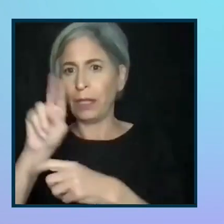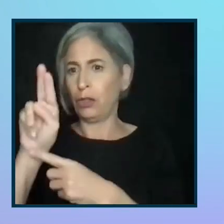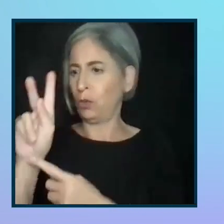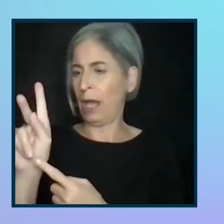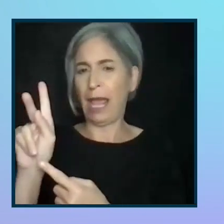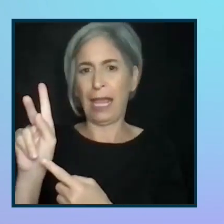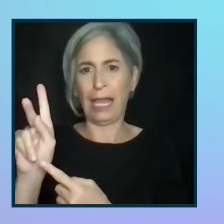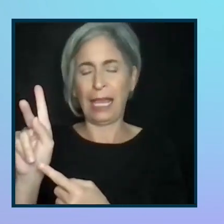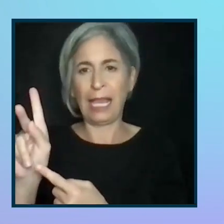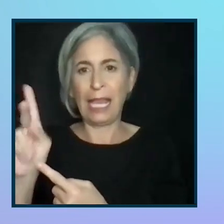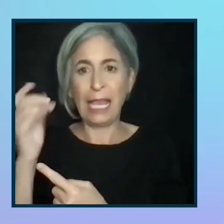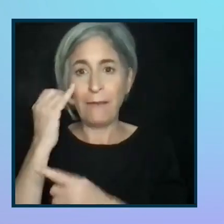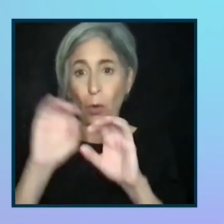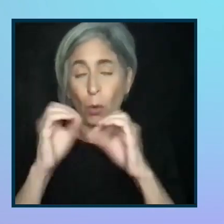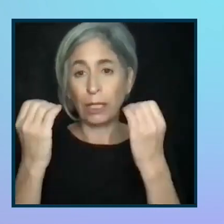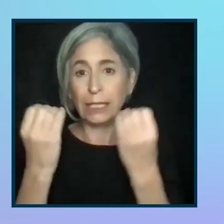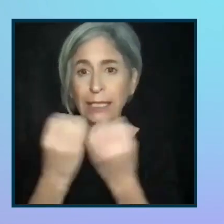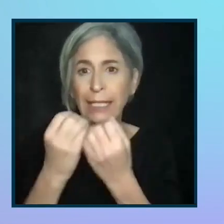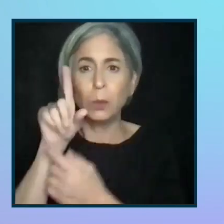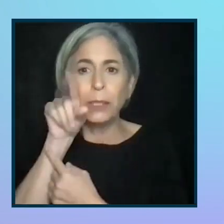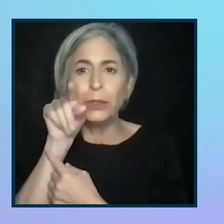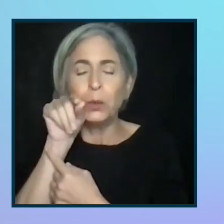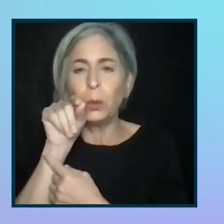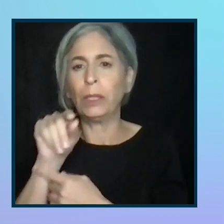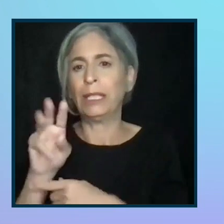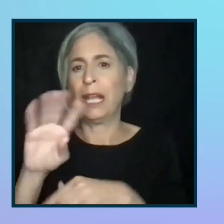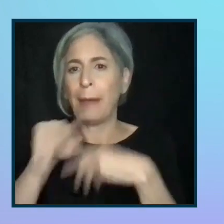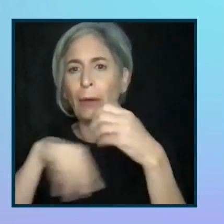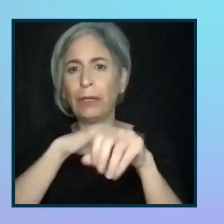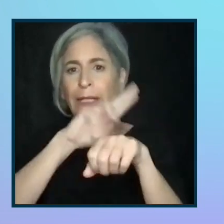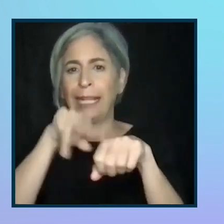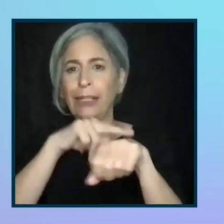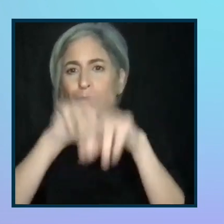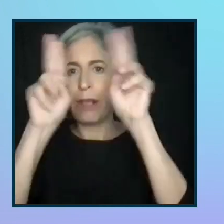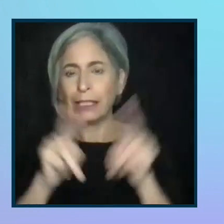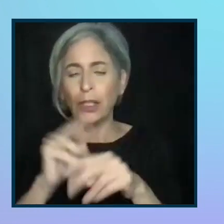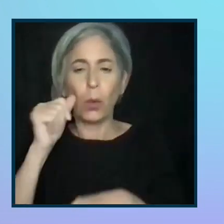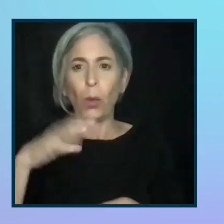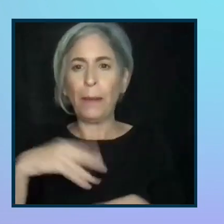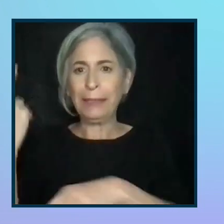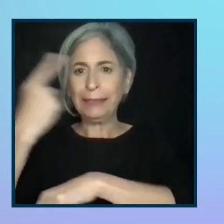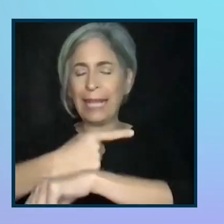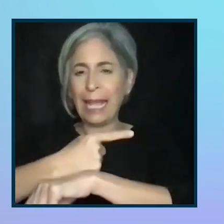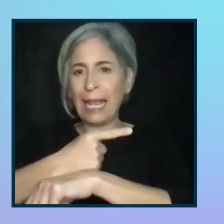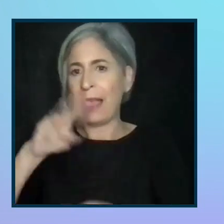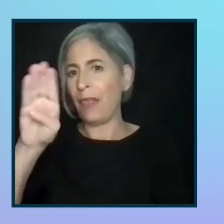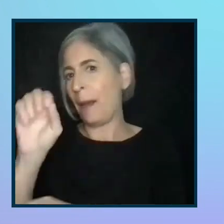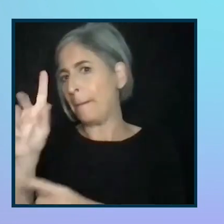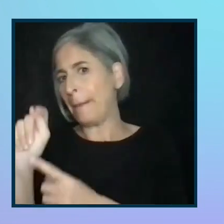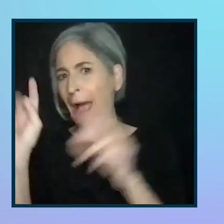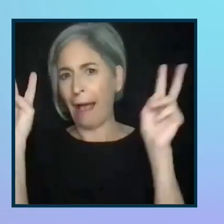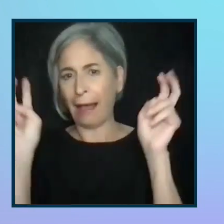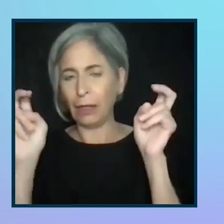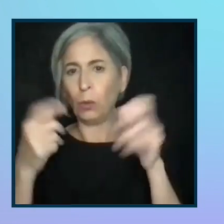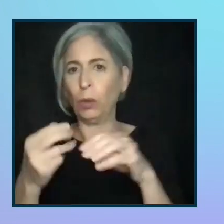when an organization would tweet about International Women's Day, the bot would retweet it and they would talk about